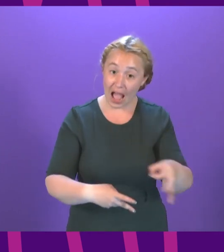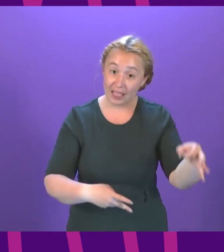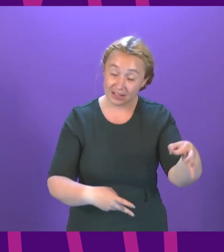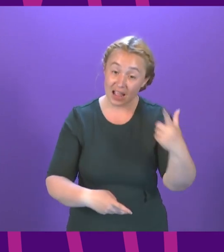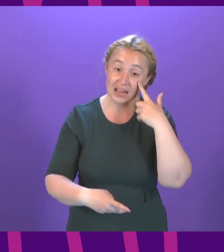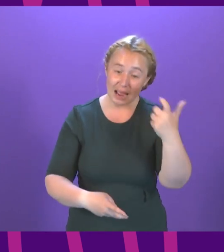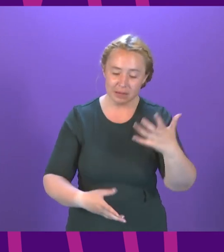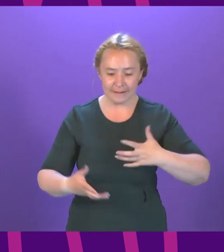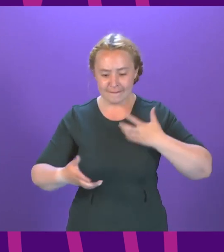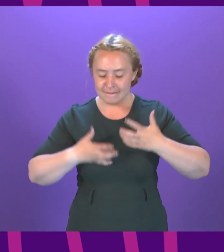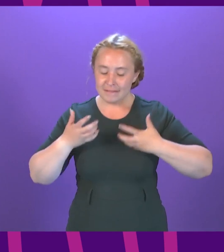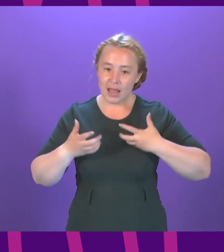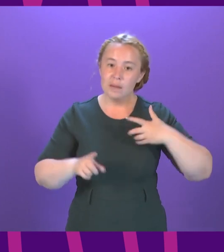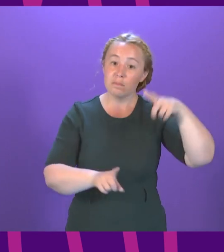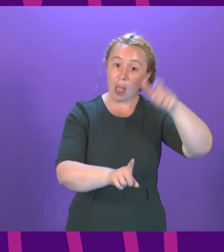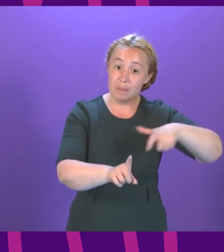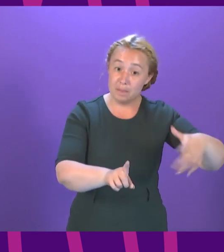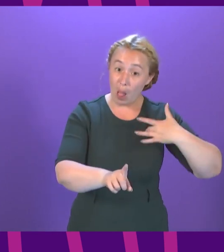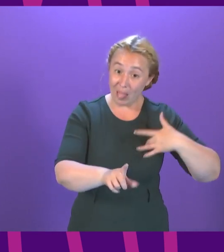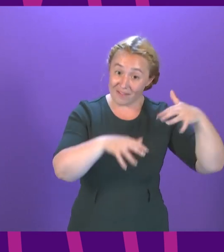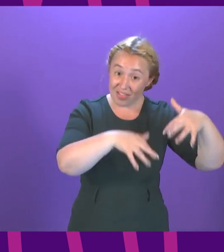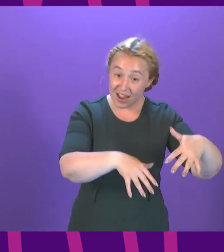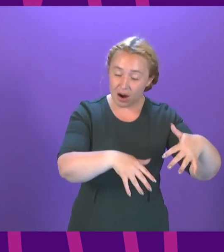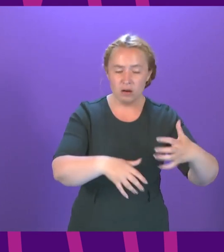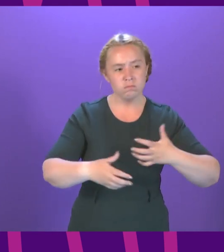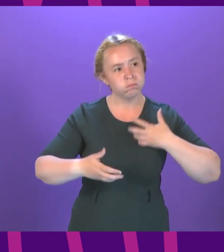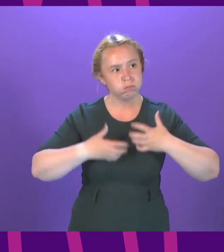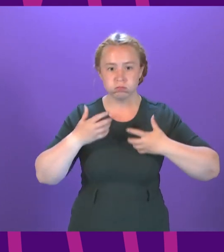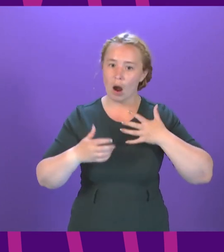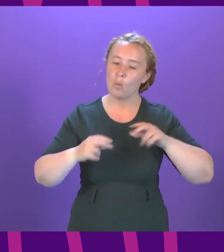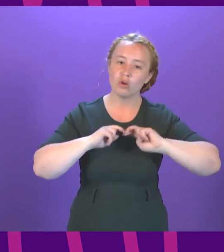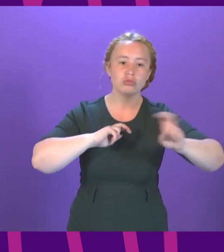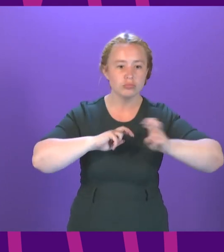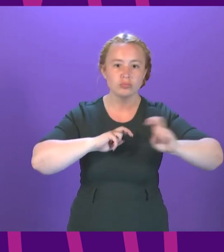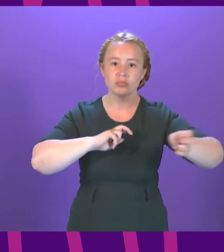but for those who live on islands it is much more than frustrating. However, we have to have safety